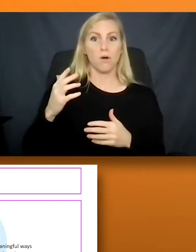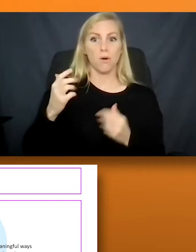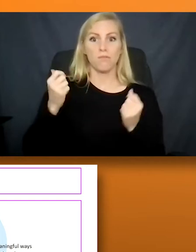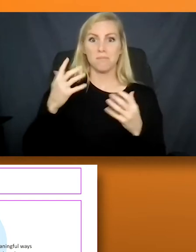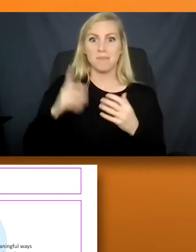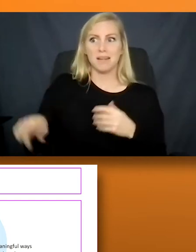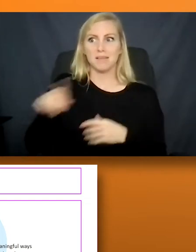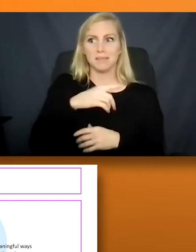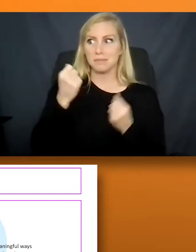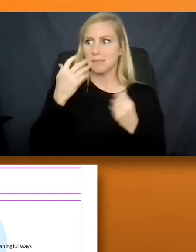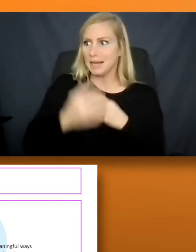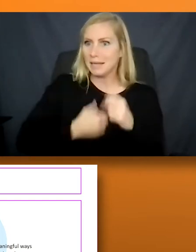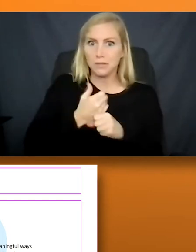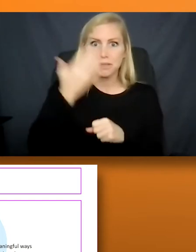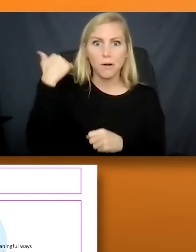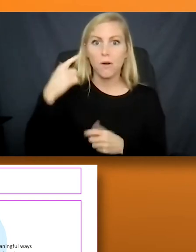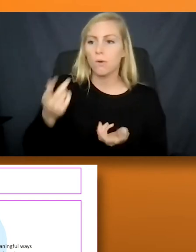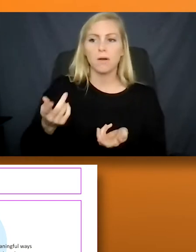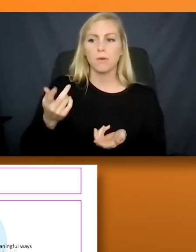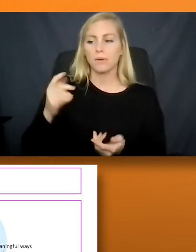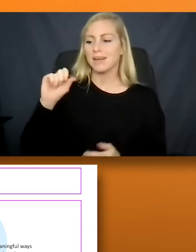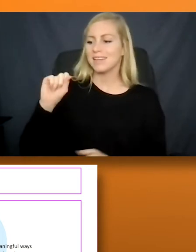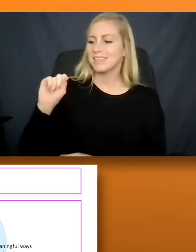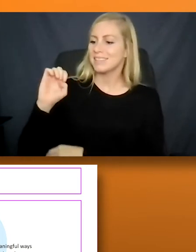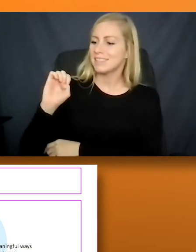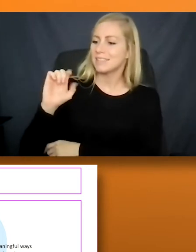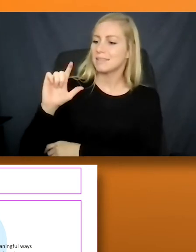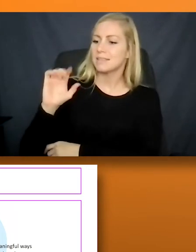didn't exist to most of us, you know, so many years ago,